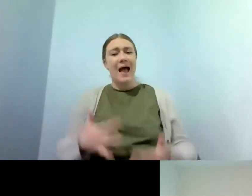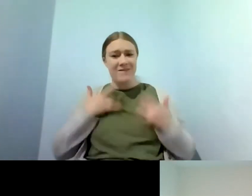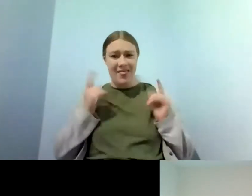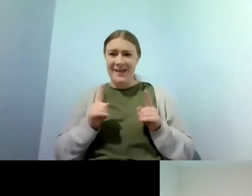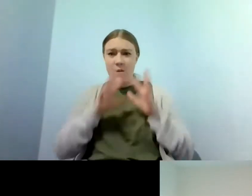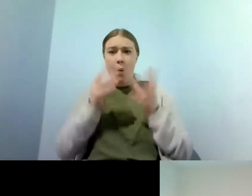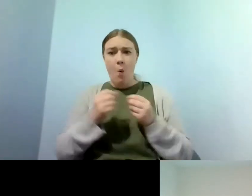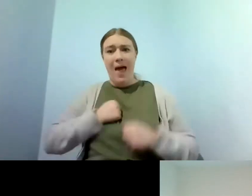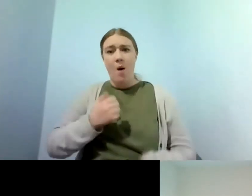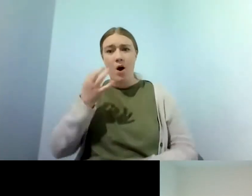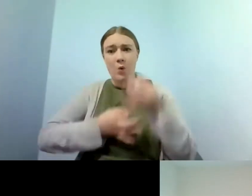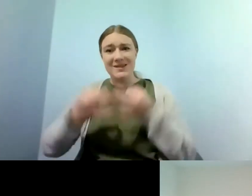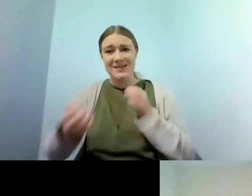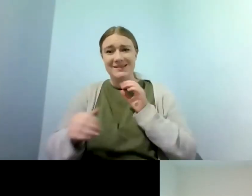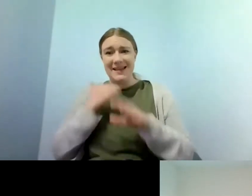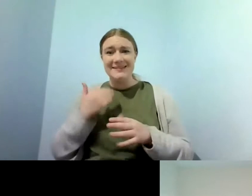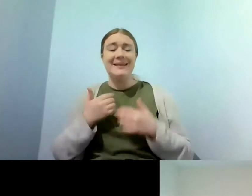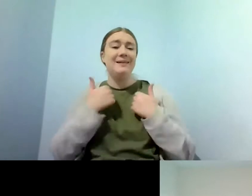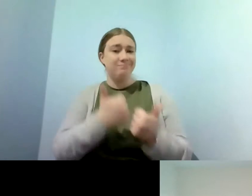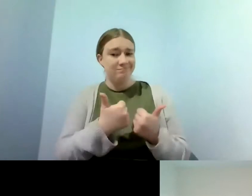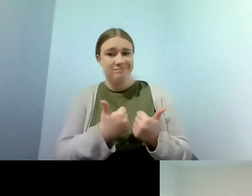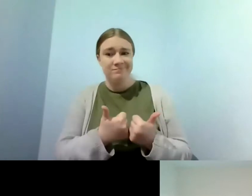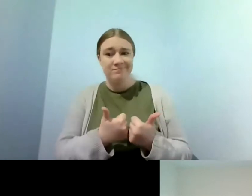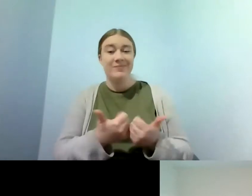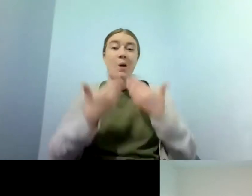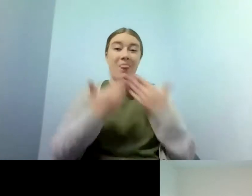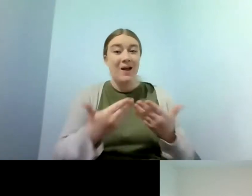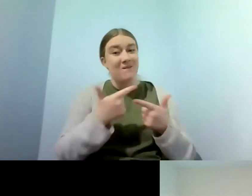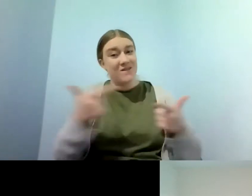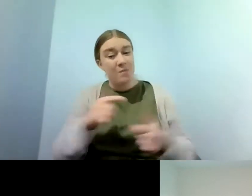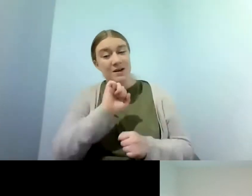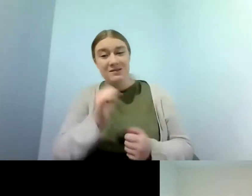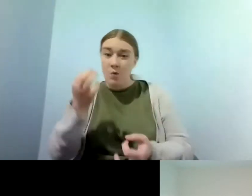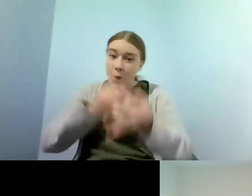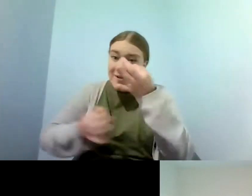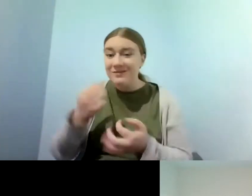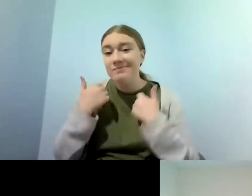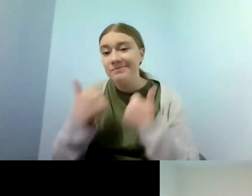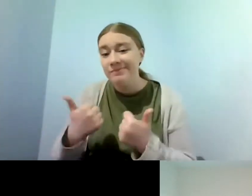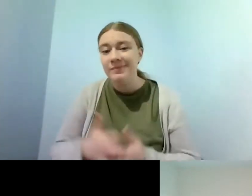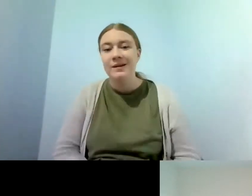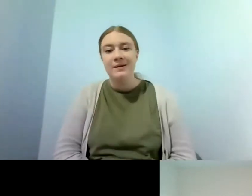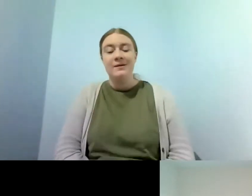that we've had sent in rachel um so thank you very much for those um and thanks yeah thanks